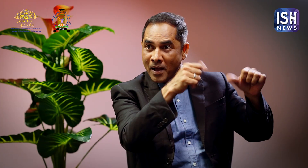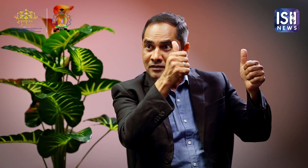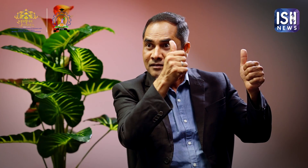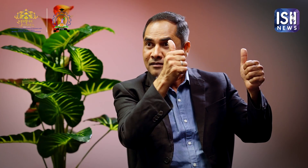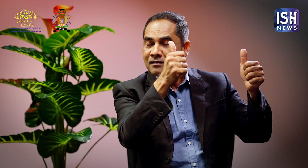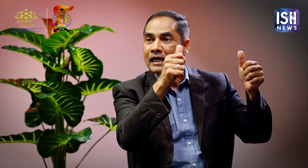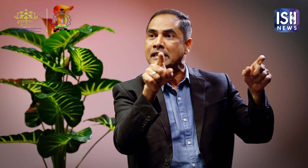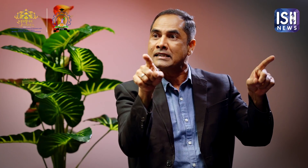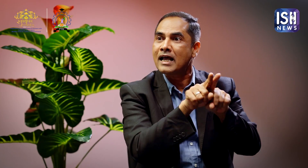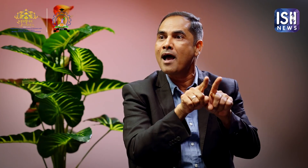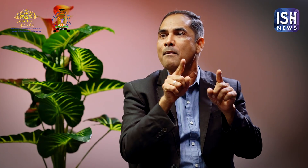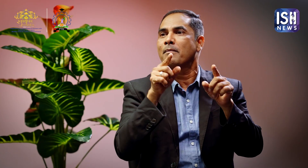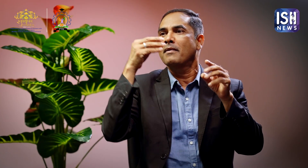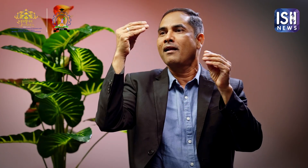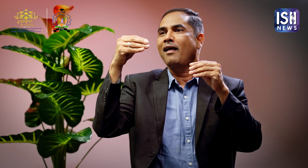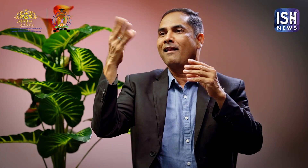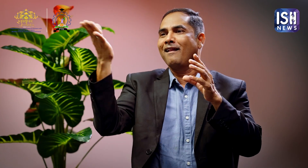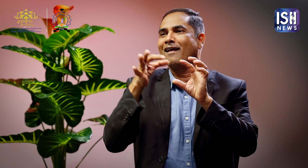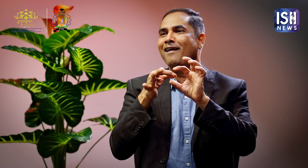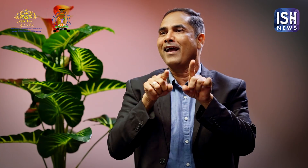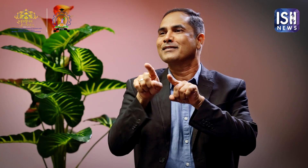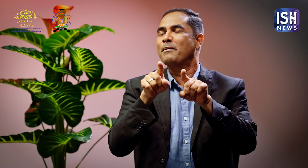the Deaf can receive a successful education, much like the water cycle